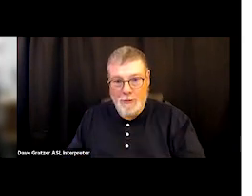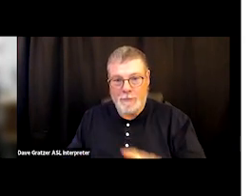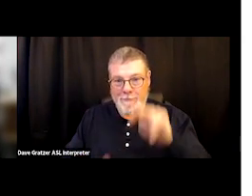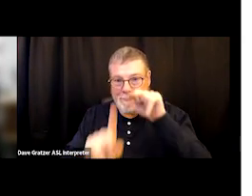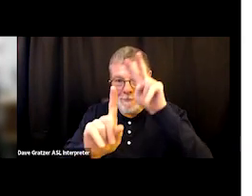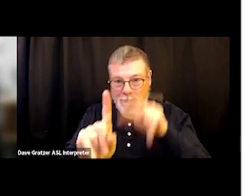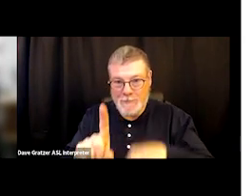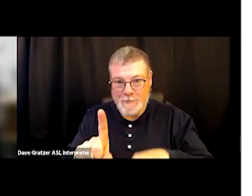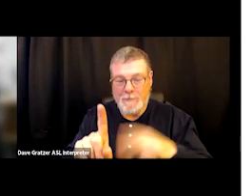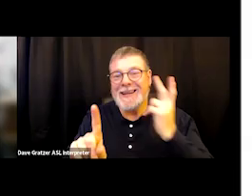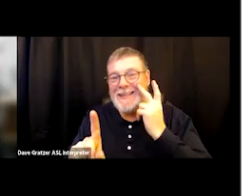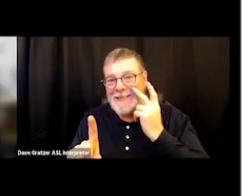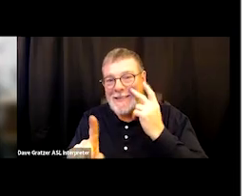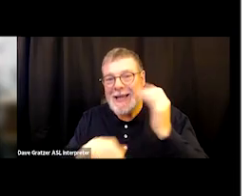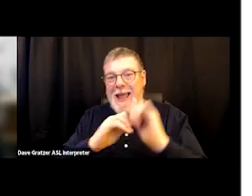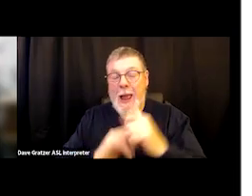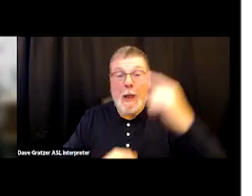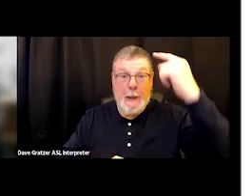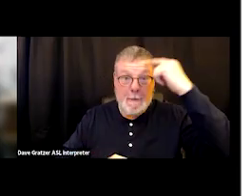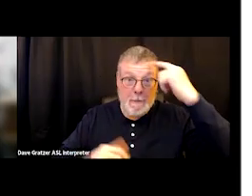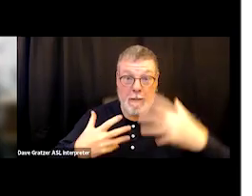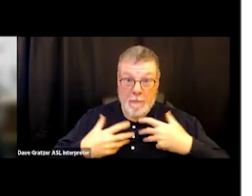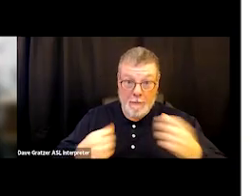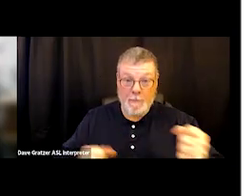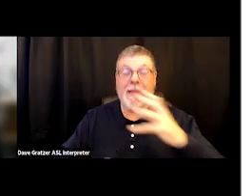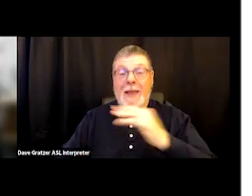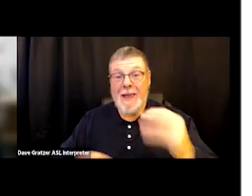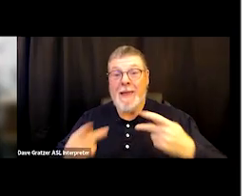to see how all of their mental and physical health conditions